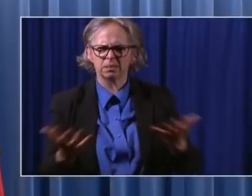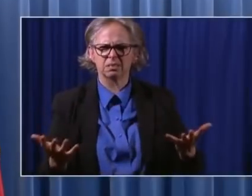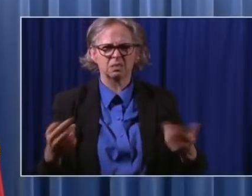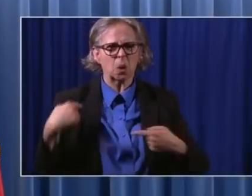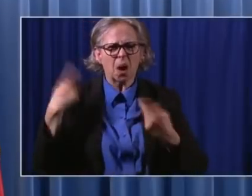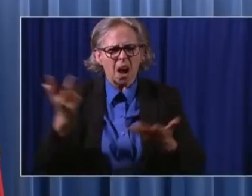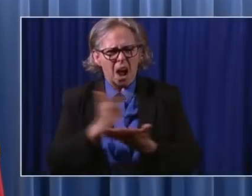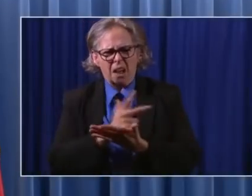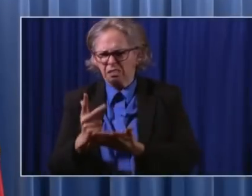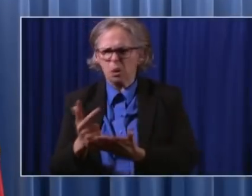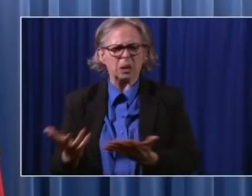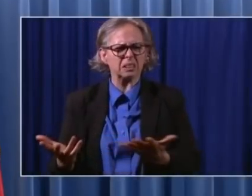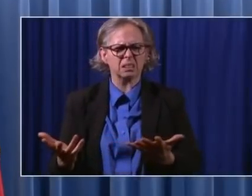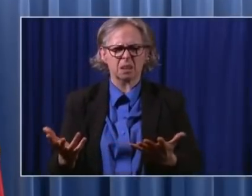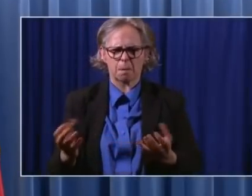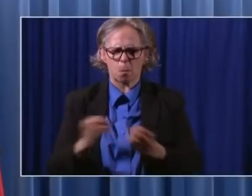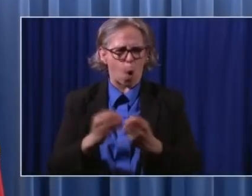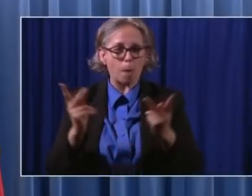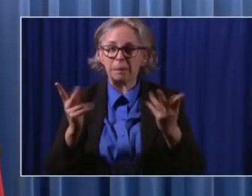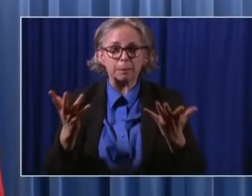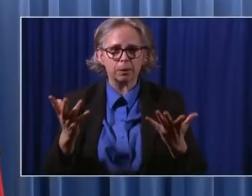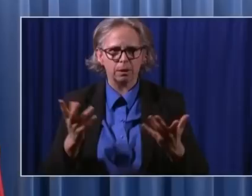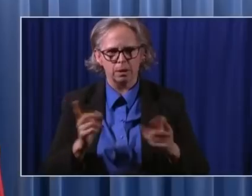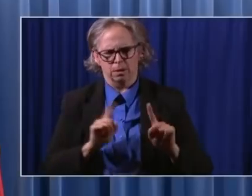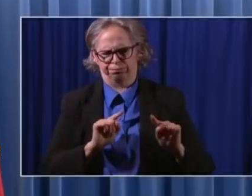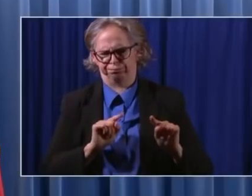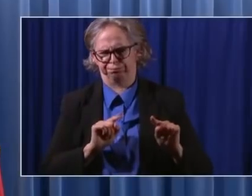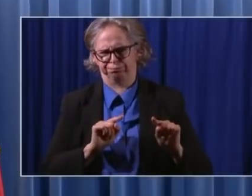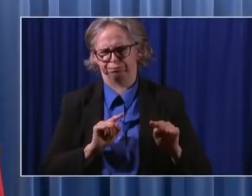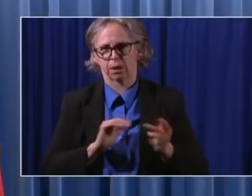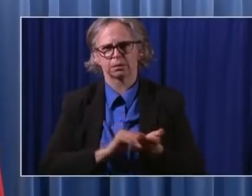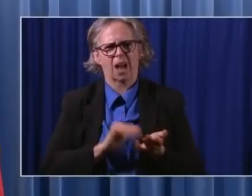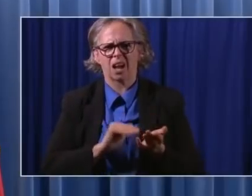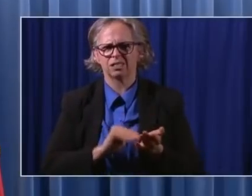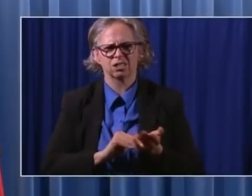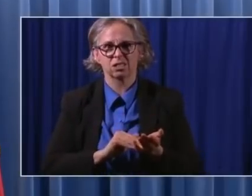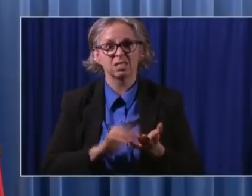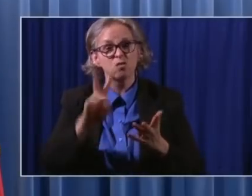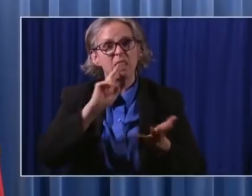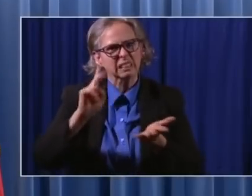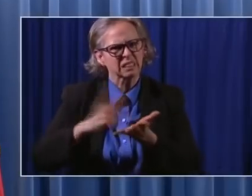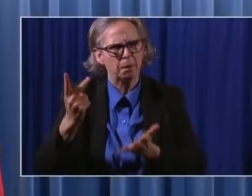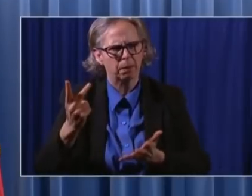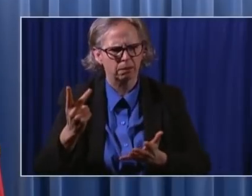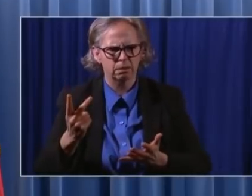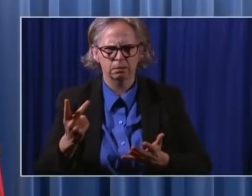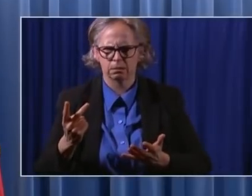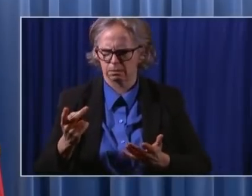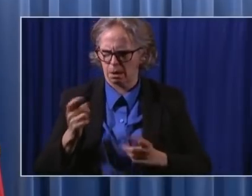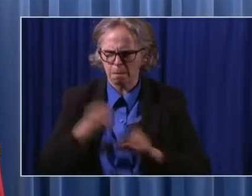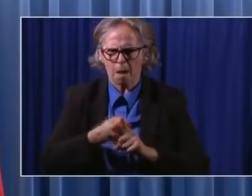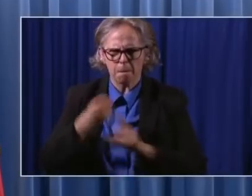MILLION OVER THE SAME PERIOD OF TIME. OVER THE LAST 3 WEEKS WE'VE